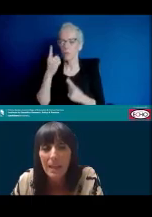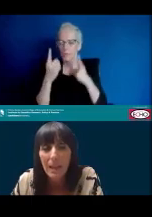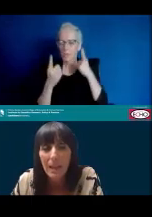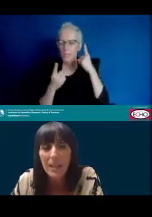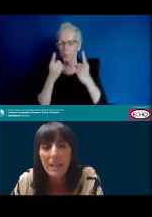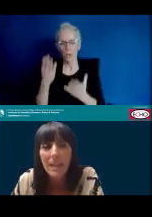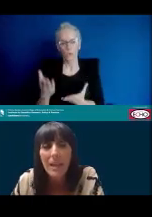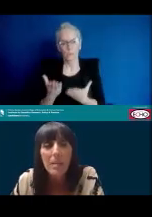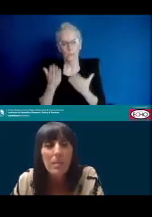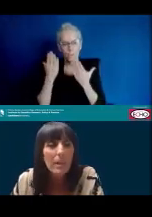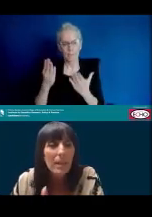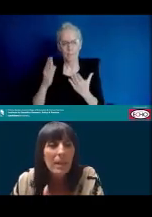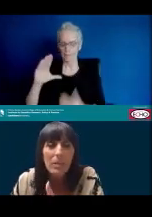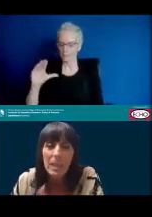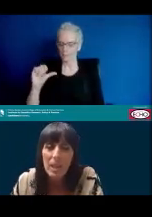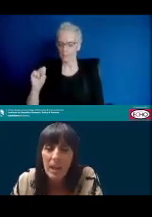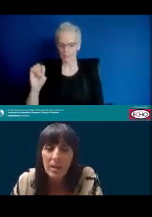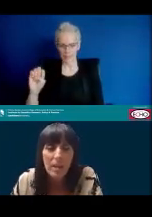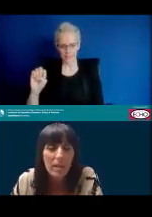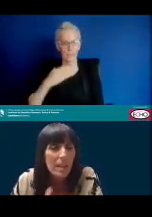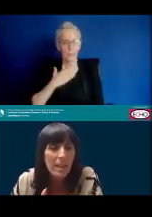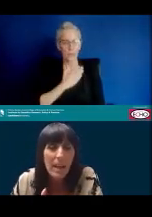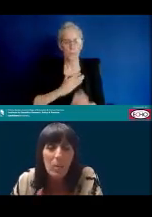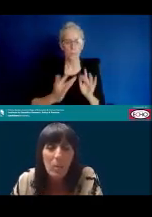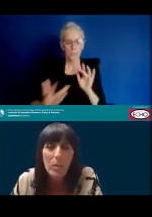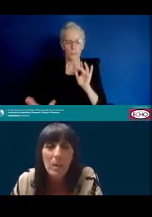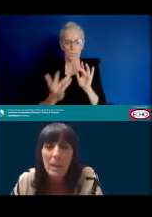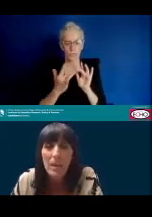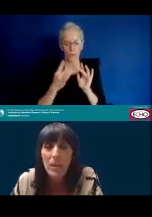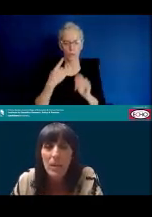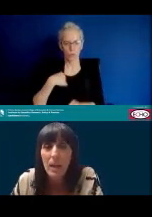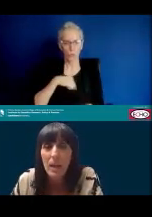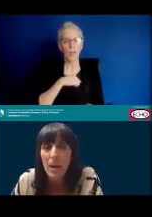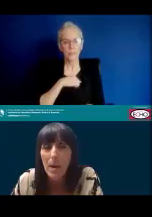case, please reach out to us, and we will get you set up on